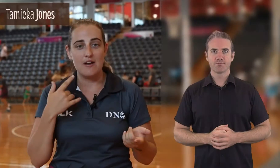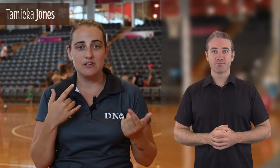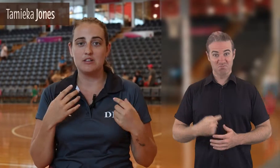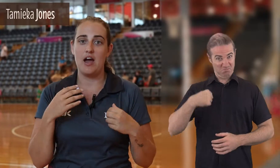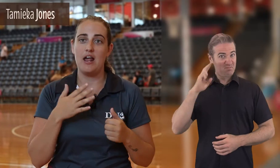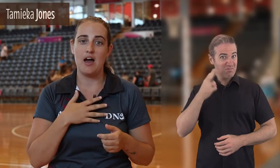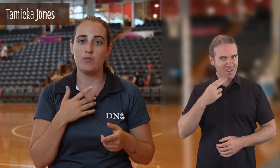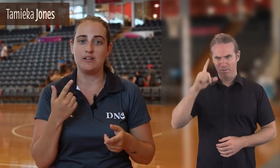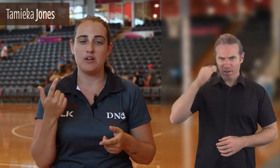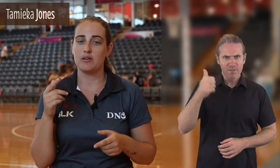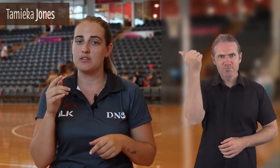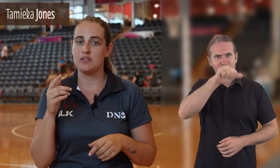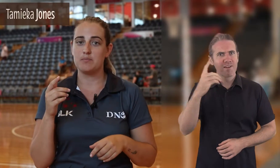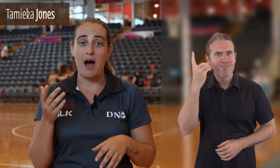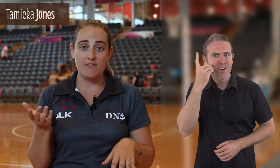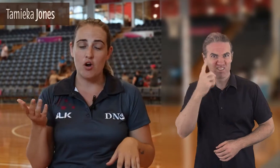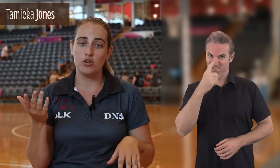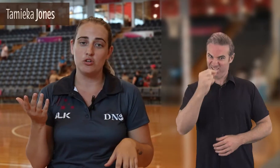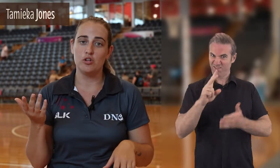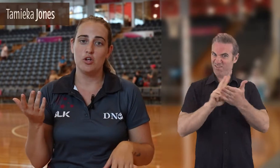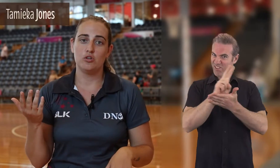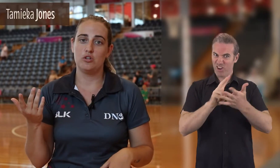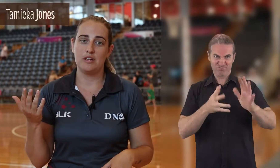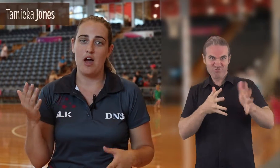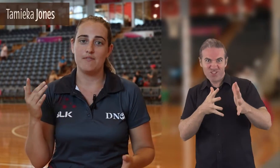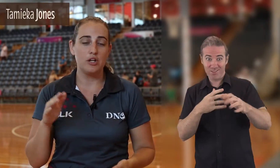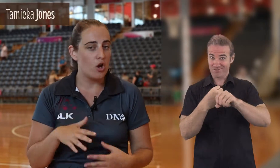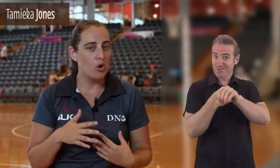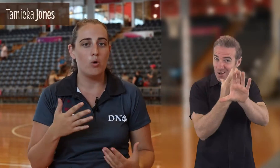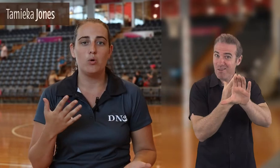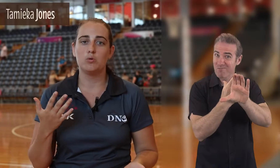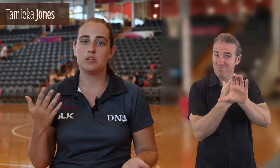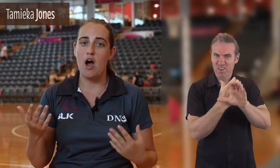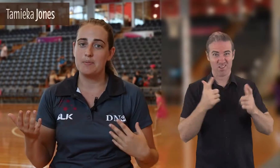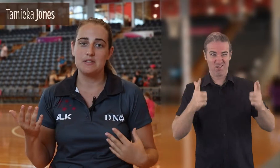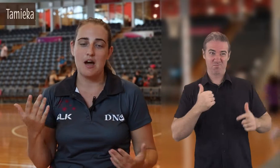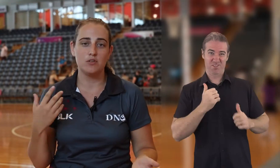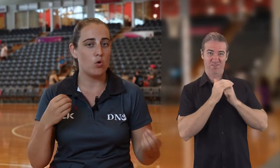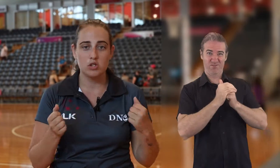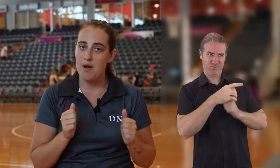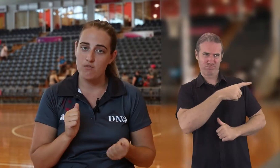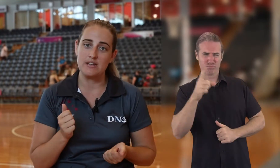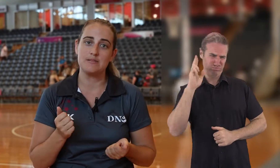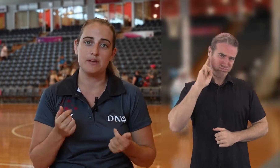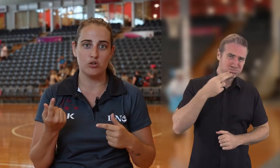With my deafness I love with like smart phone, using like video calls Skype and stuff to talk to my friends